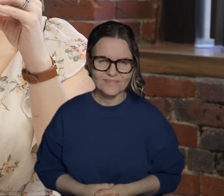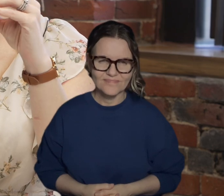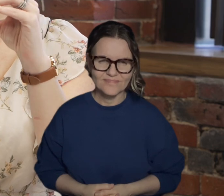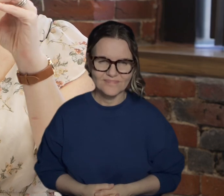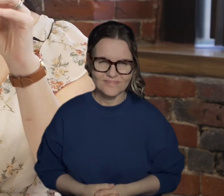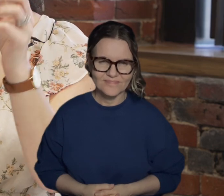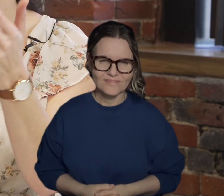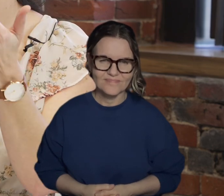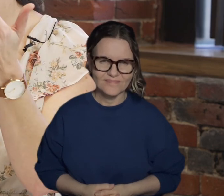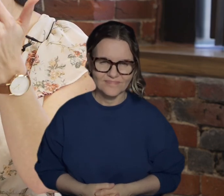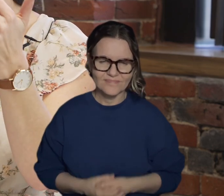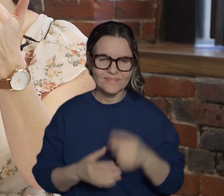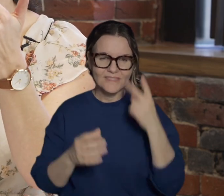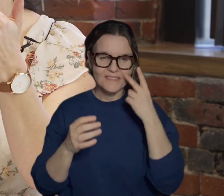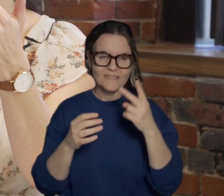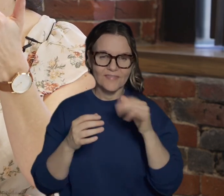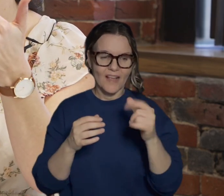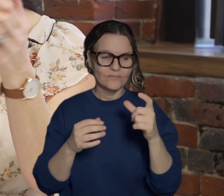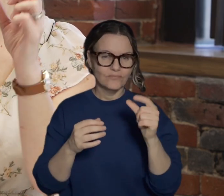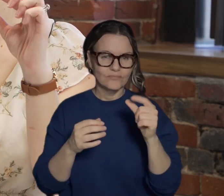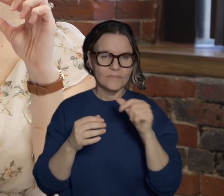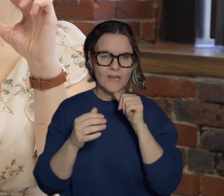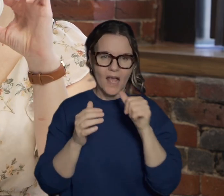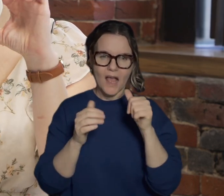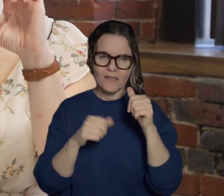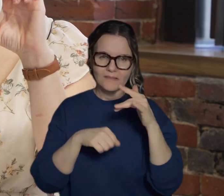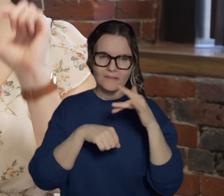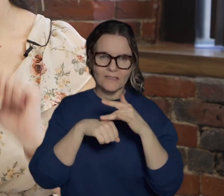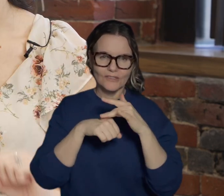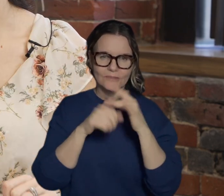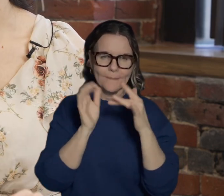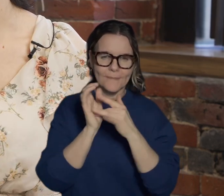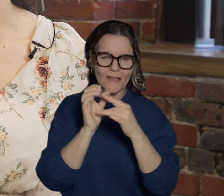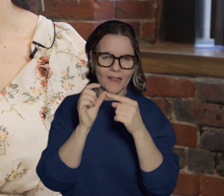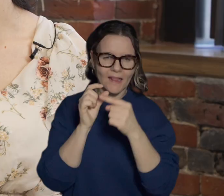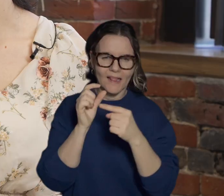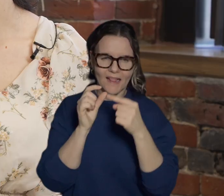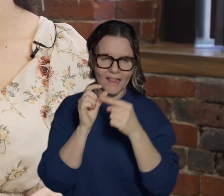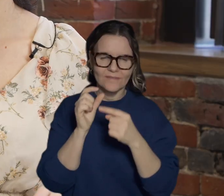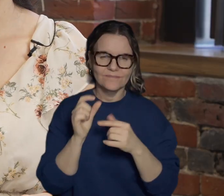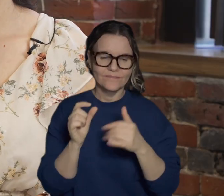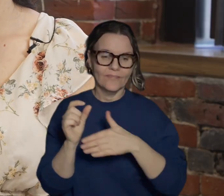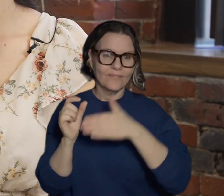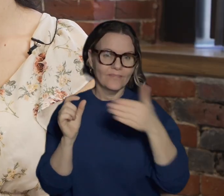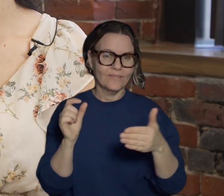you might notice that that silicone does touch the center of that smaller clear plastic piece then